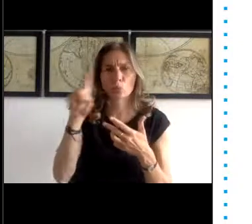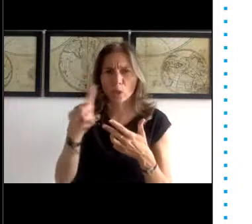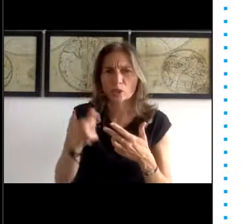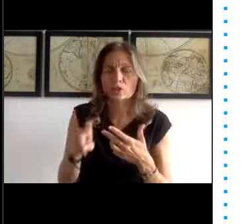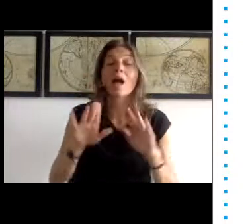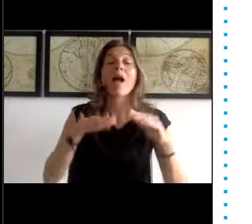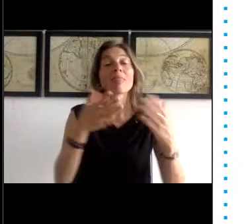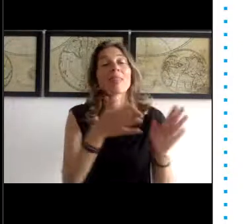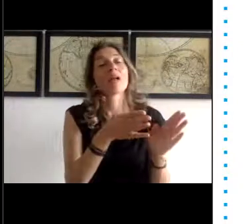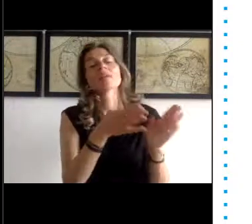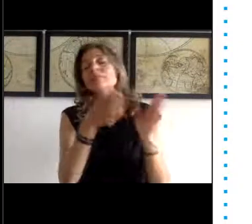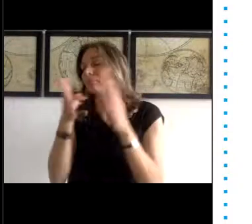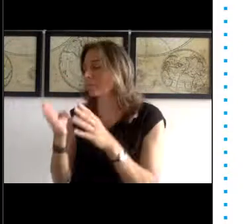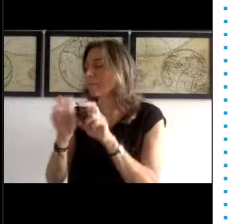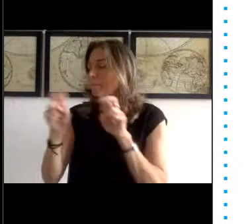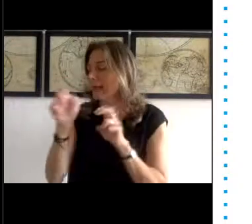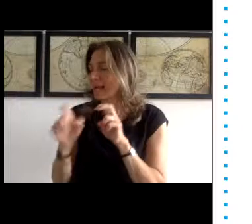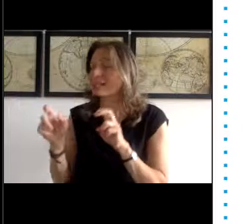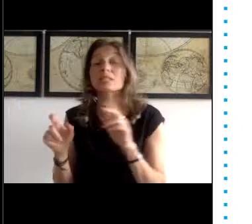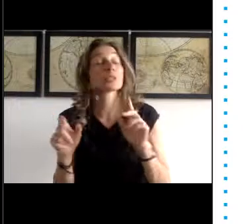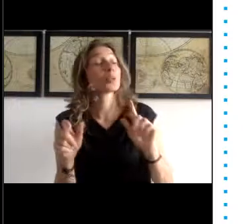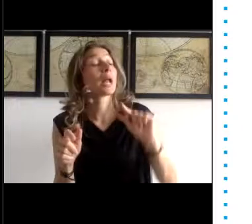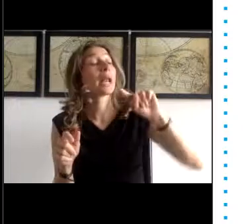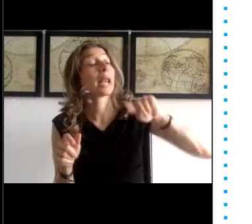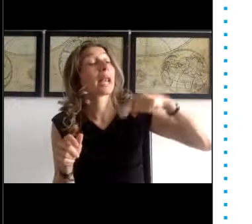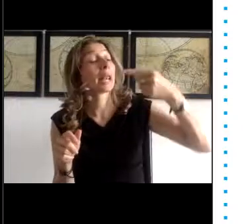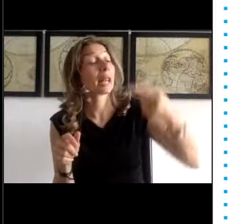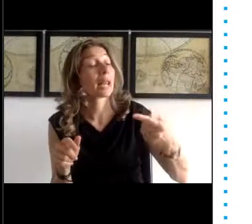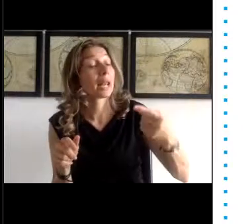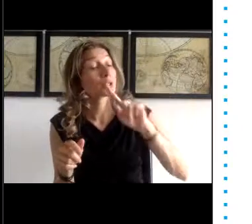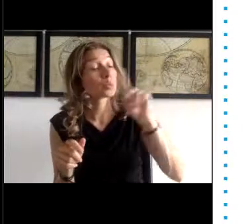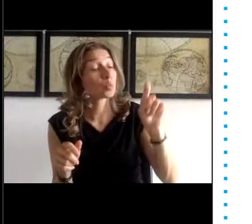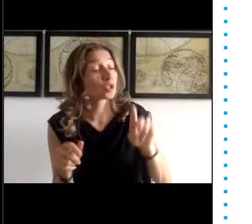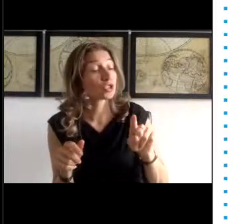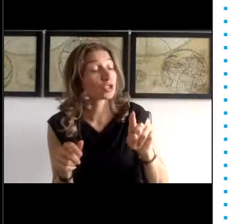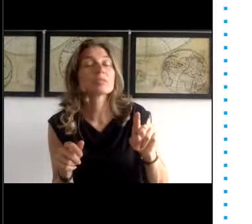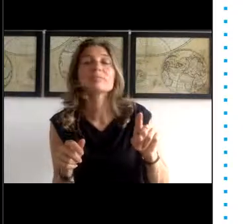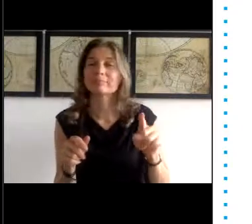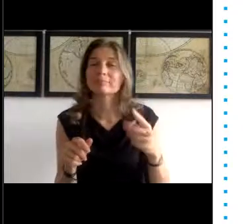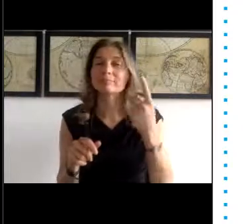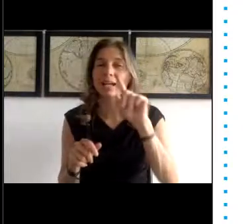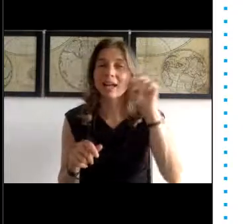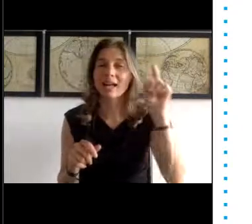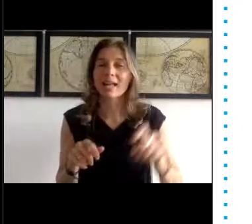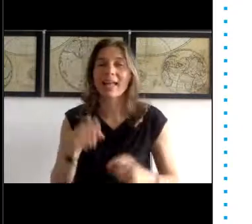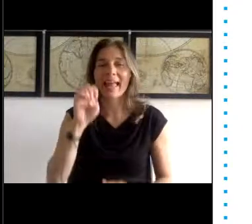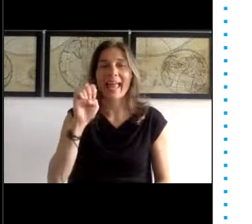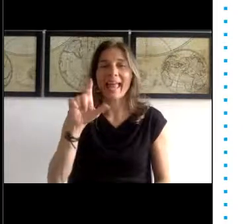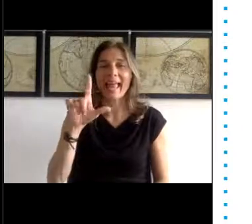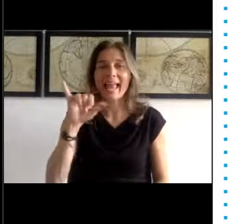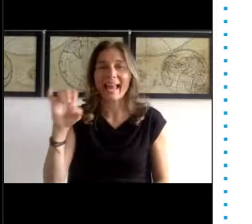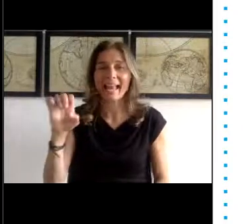I gained better social skills, mobility skills and the city was more appropriate for blind pedestrians".